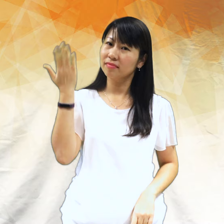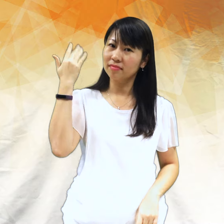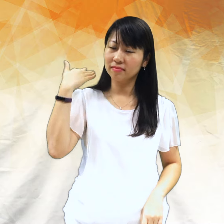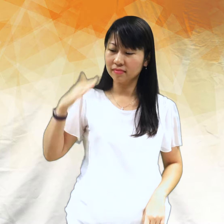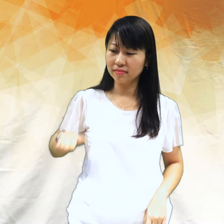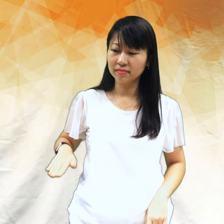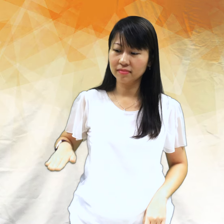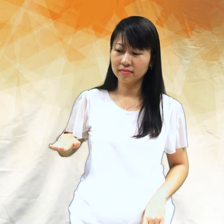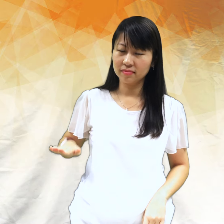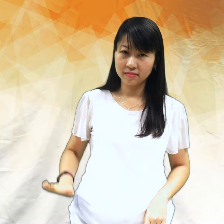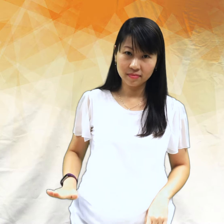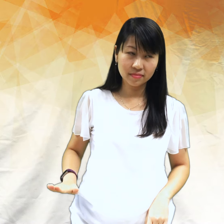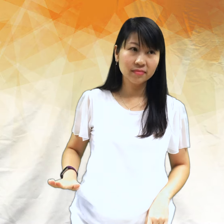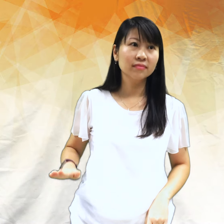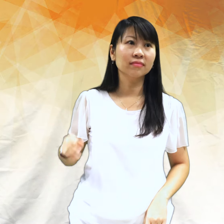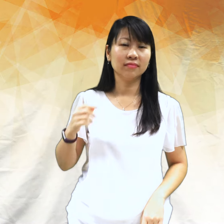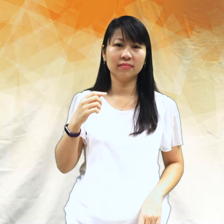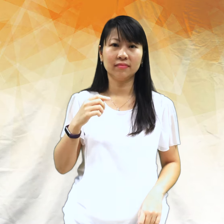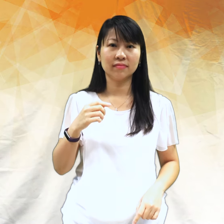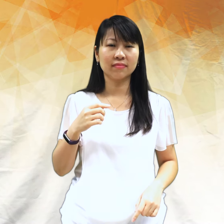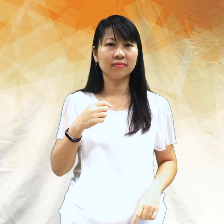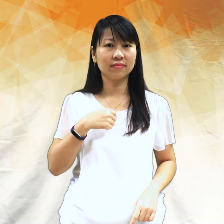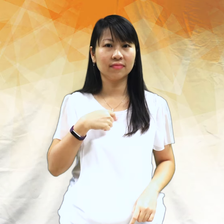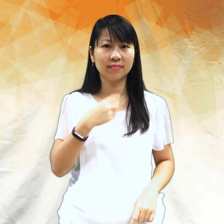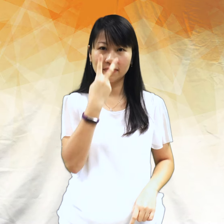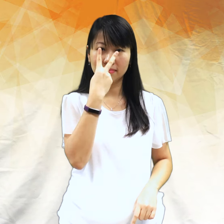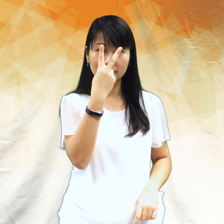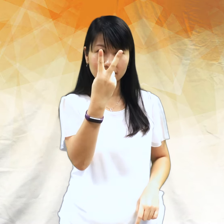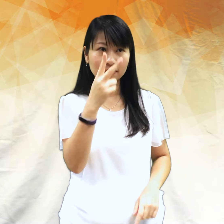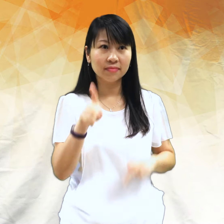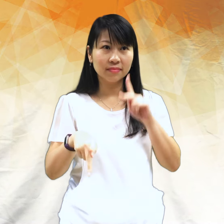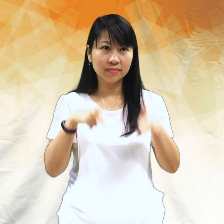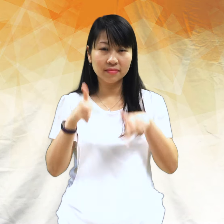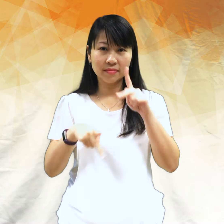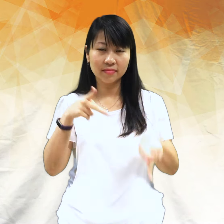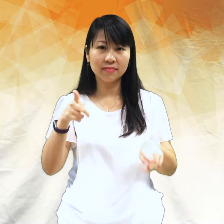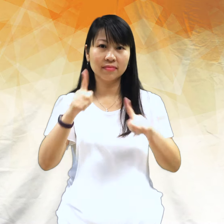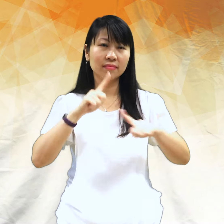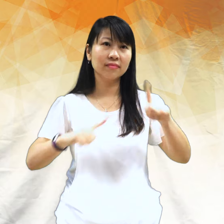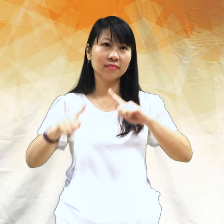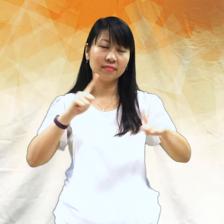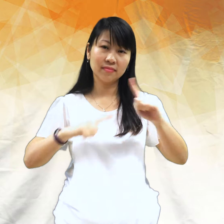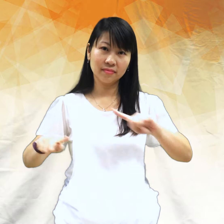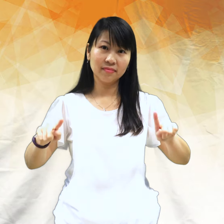When I was young, I saw people signing.